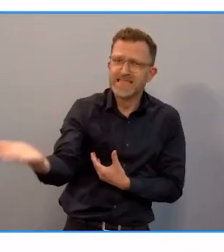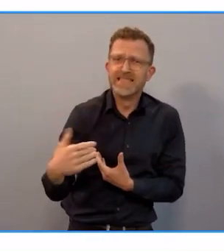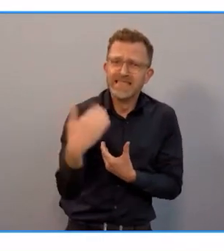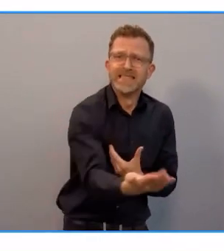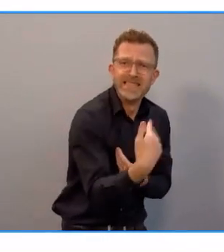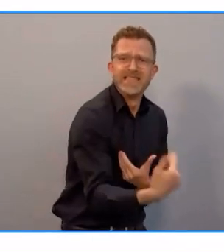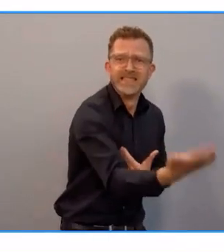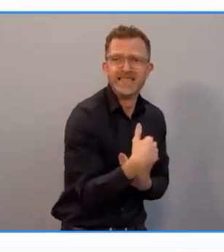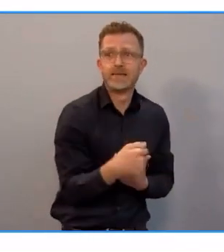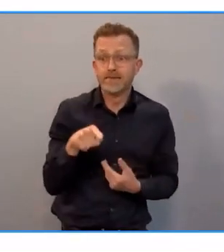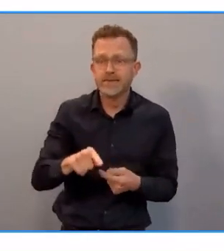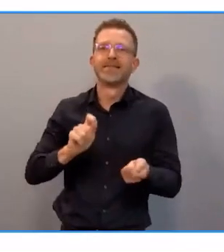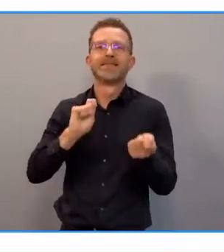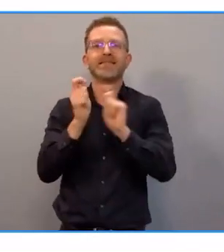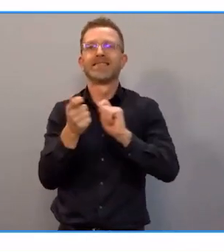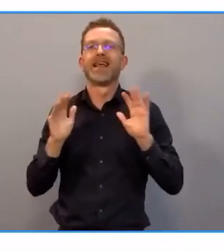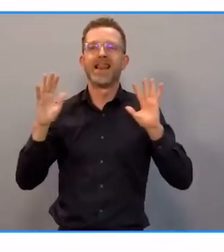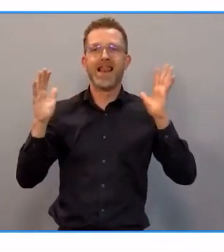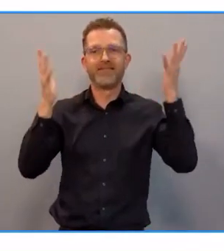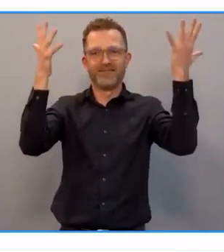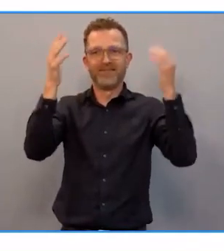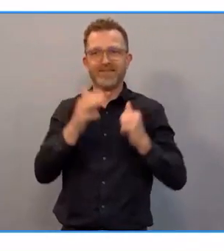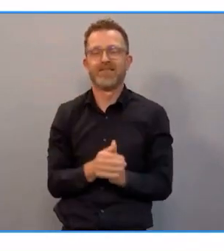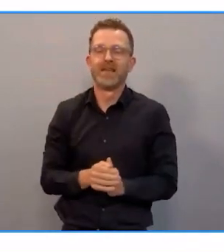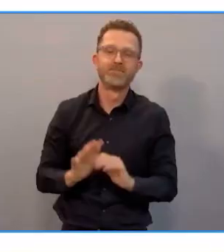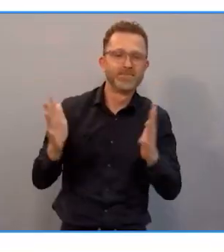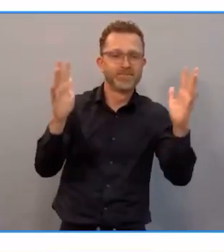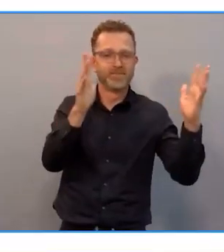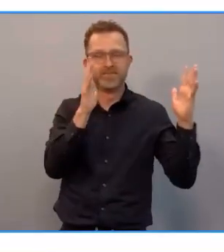Ladies and gentlemen by the time we come to the next